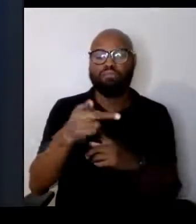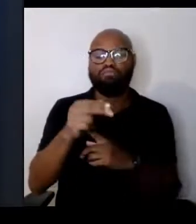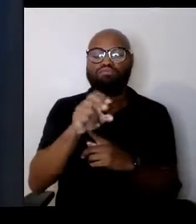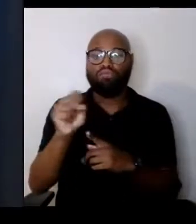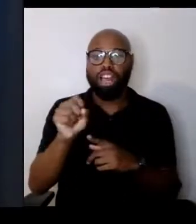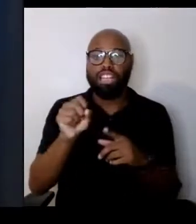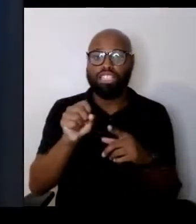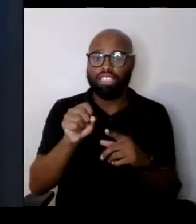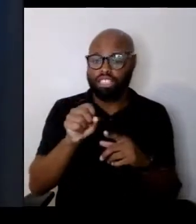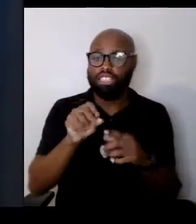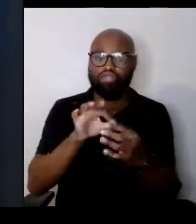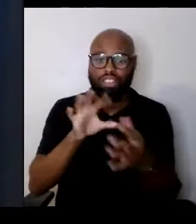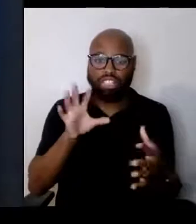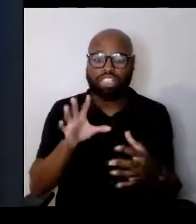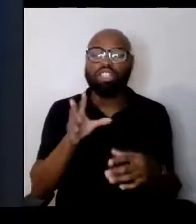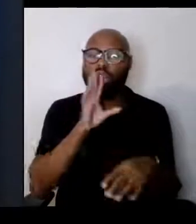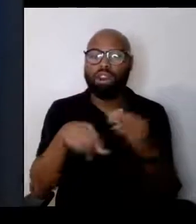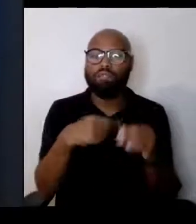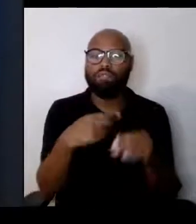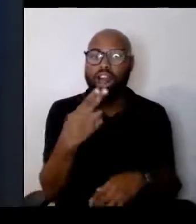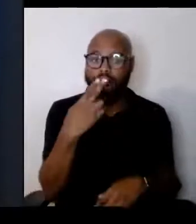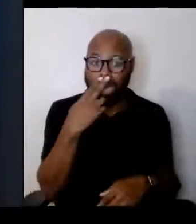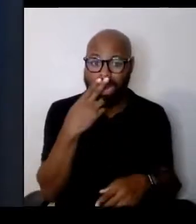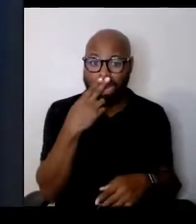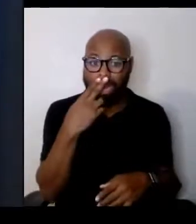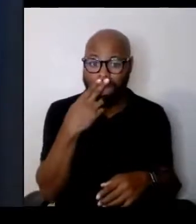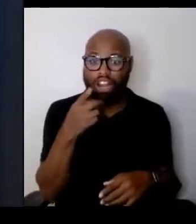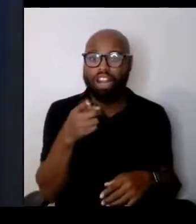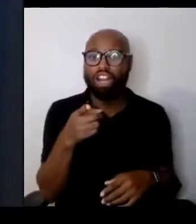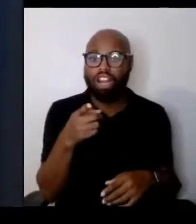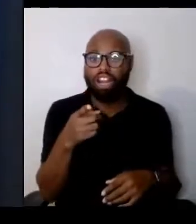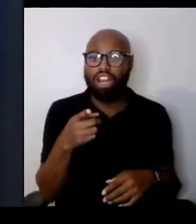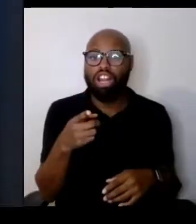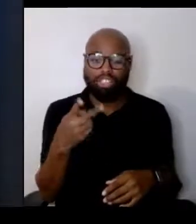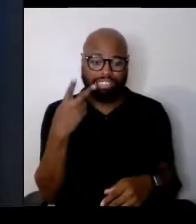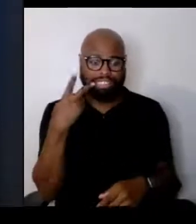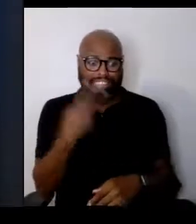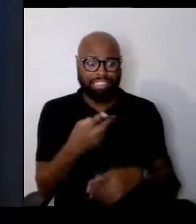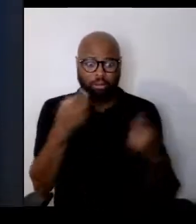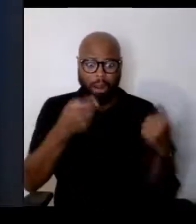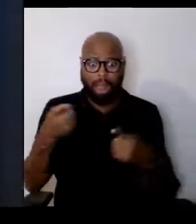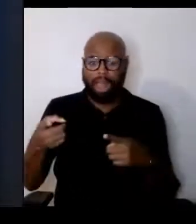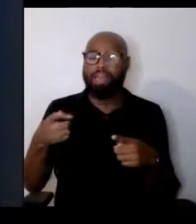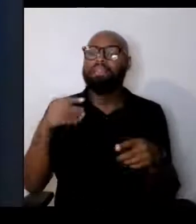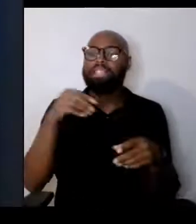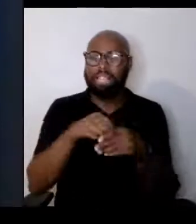Hitler and use it to see what has happened in America and observing what is this racism